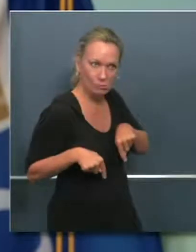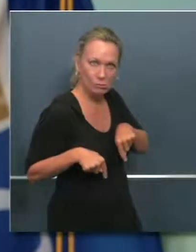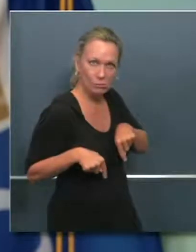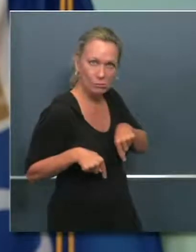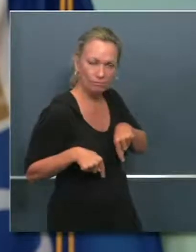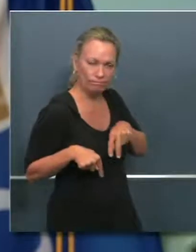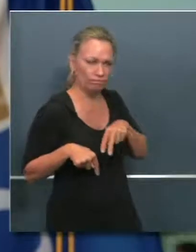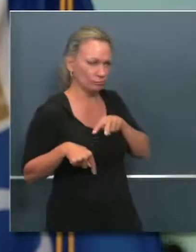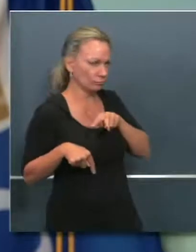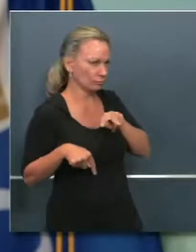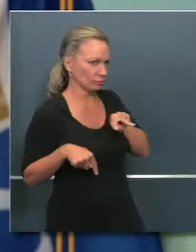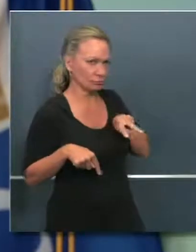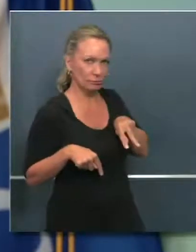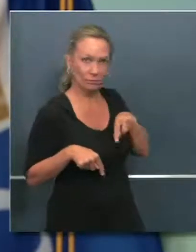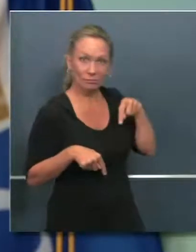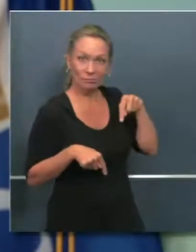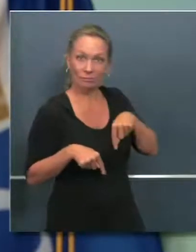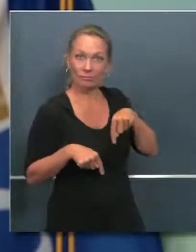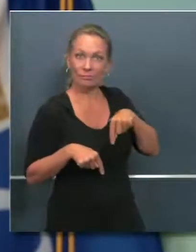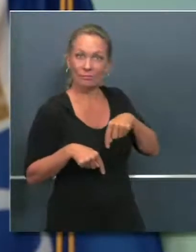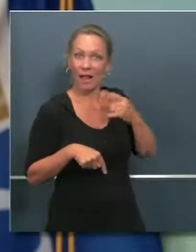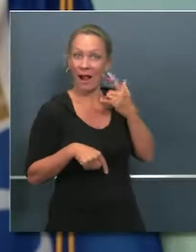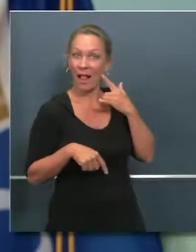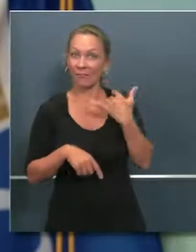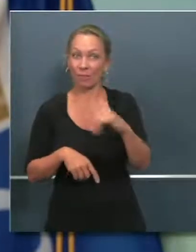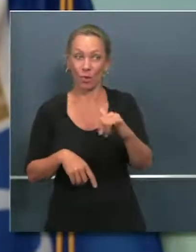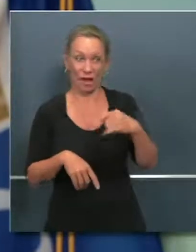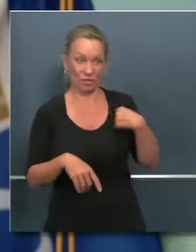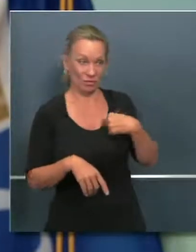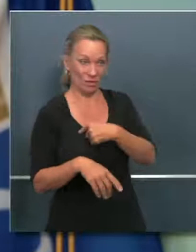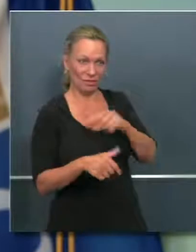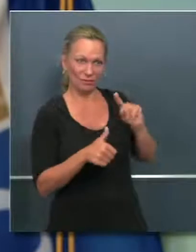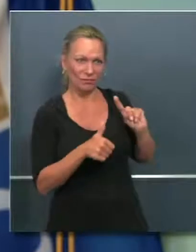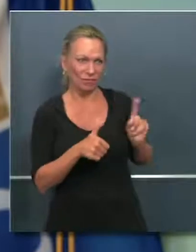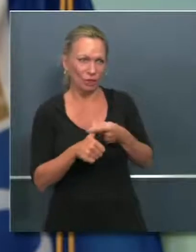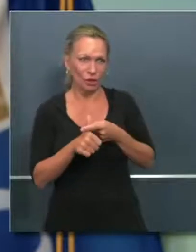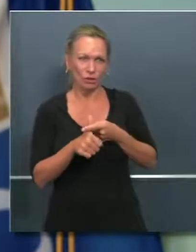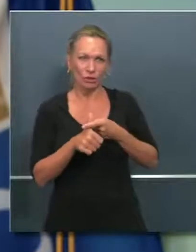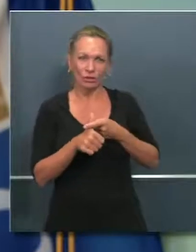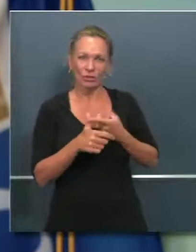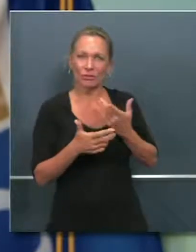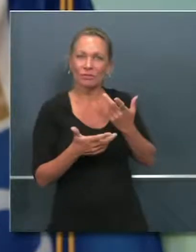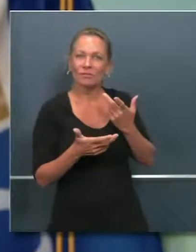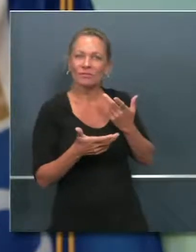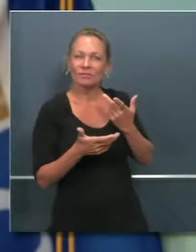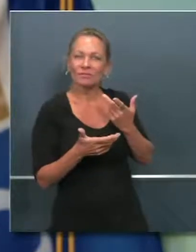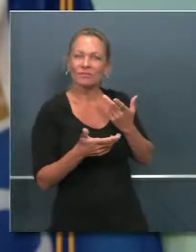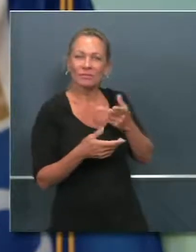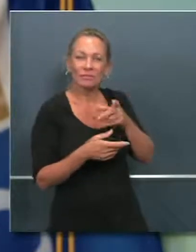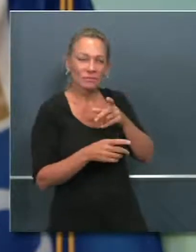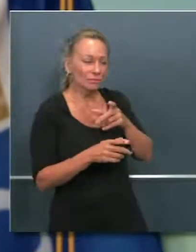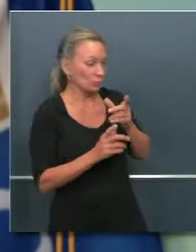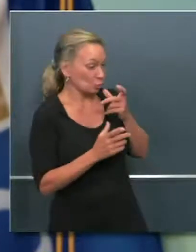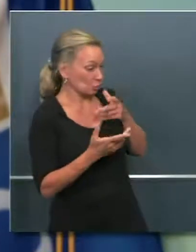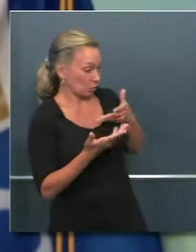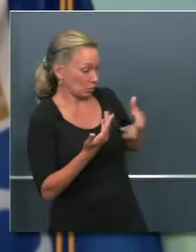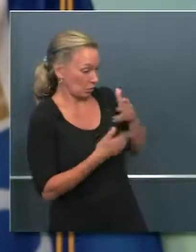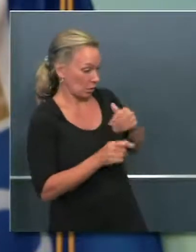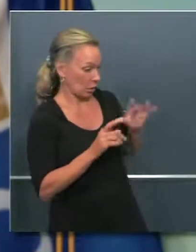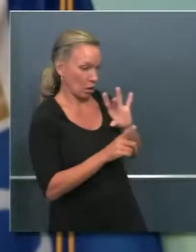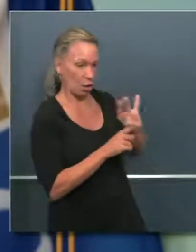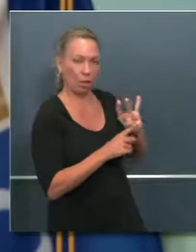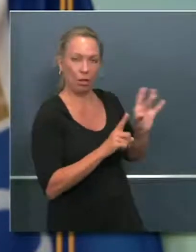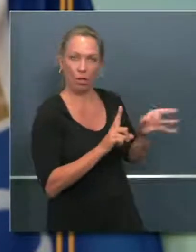with a stay at home order on March 19th and that began process of really developing strategies and